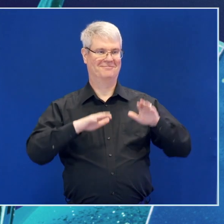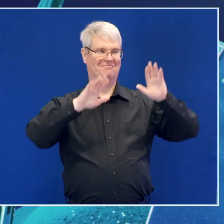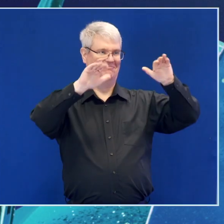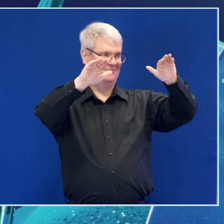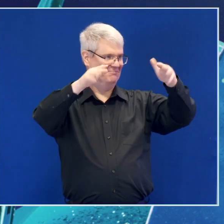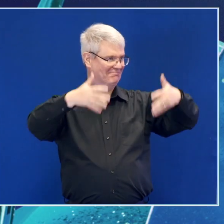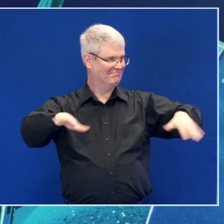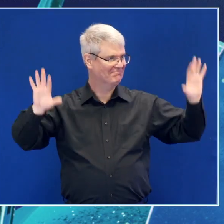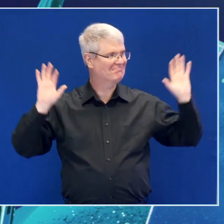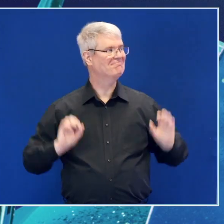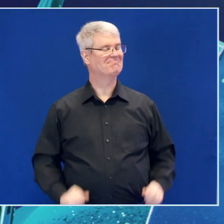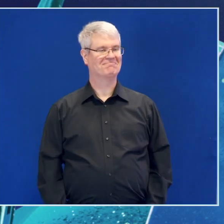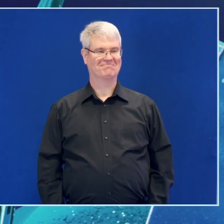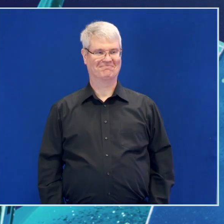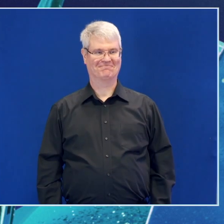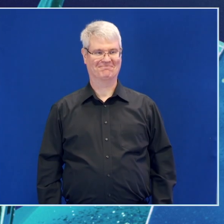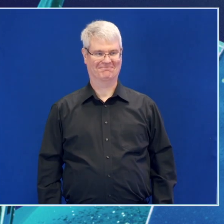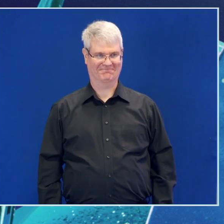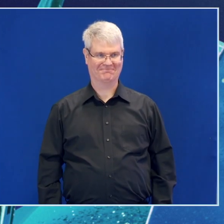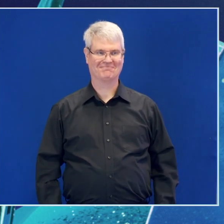Okay. Thanks, everyone. Thank you.